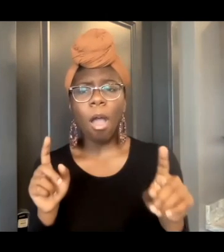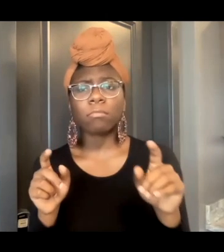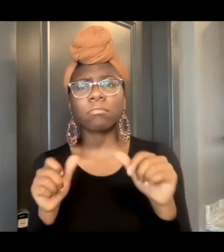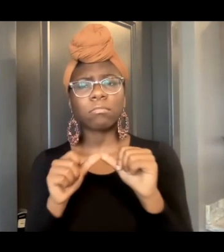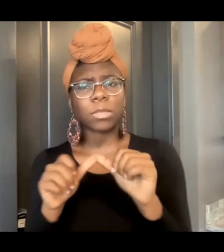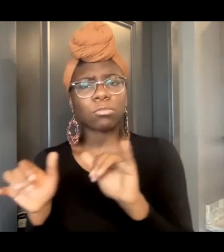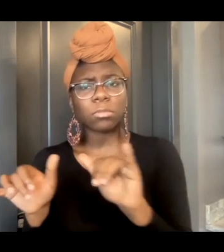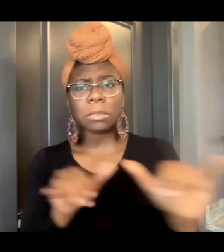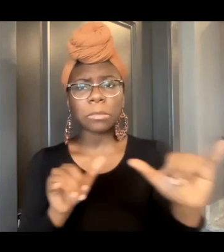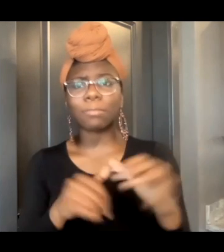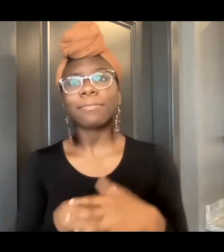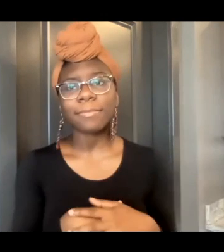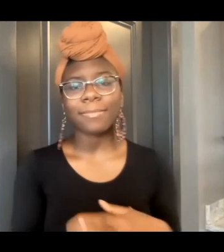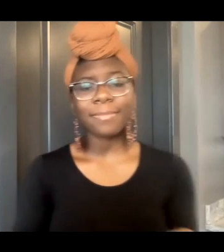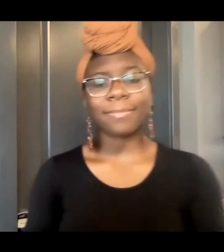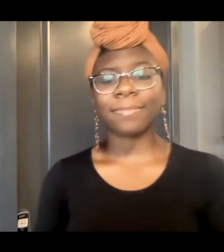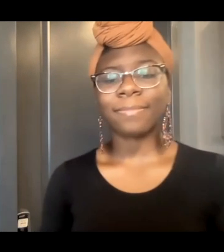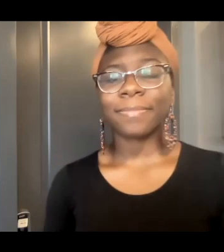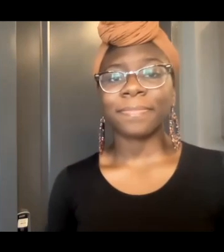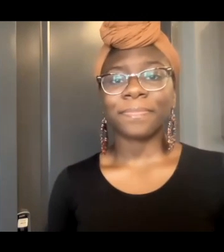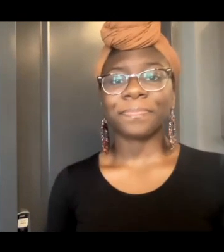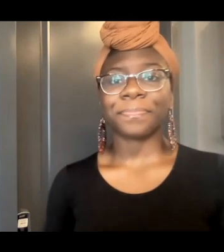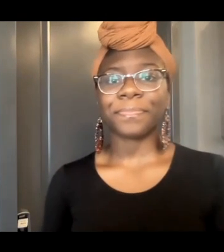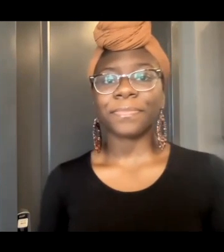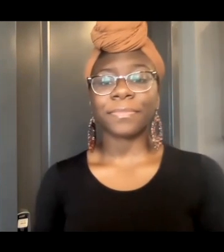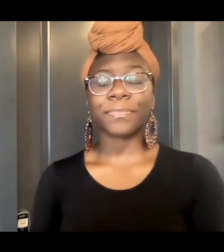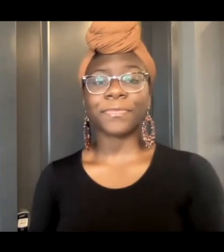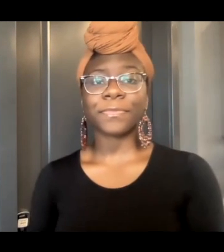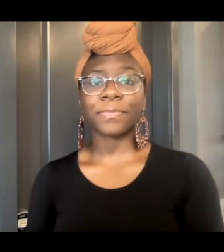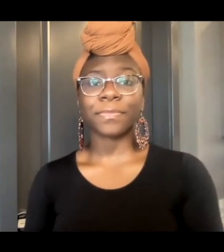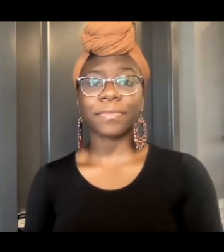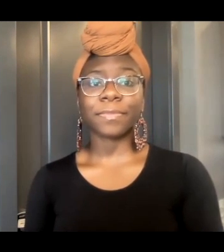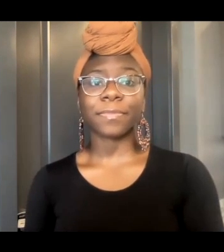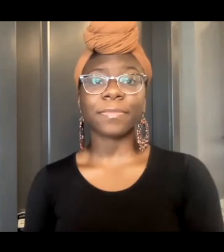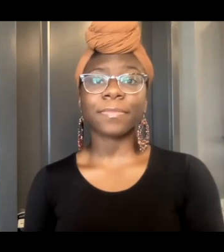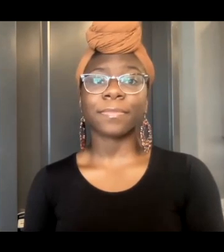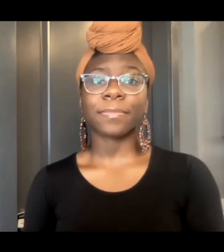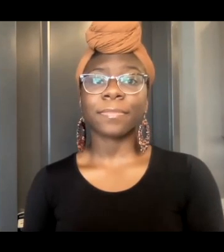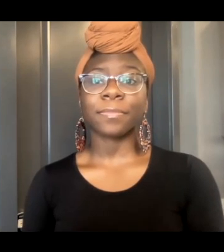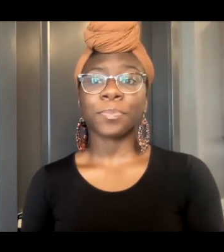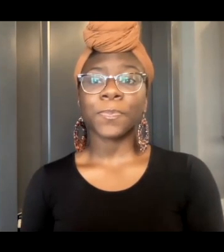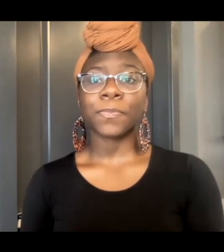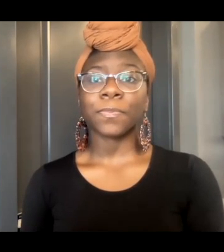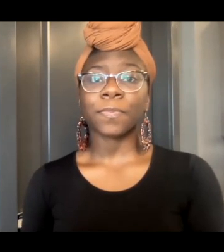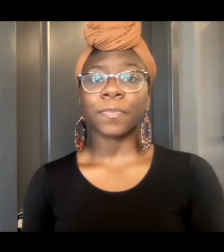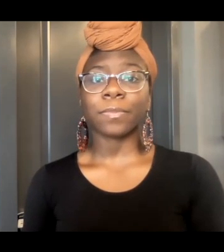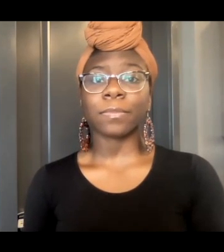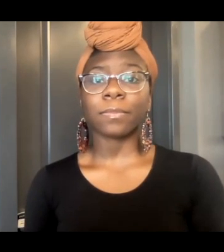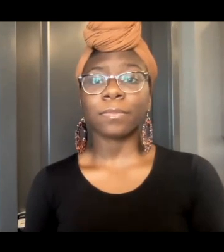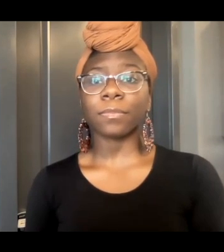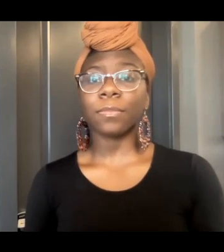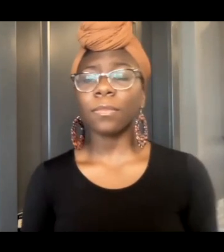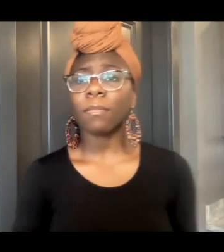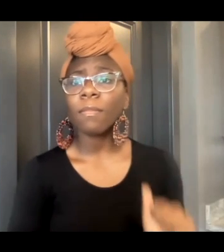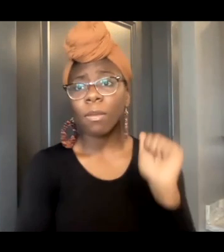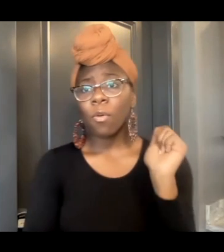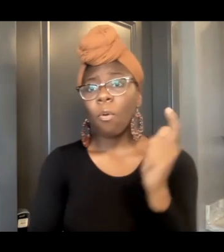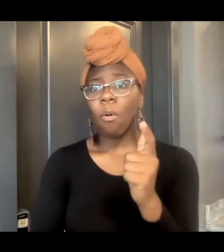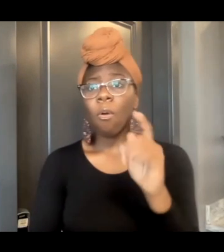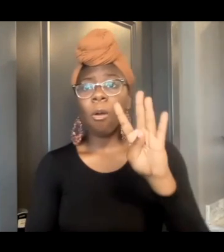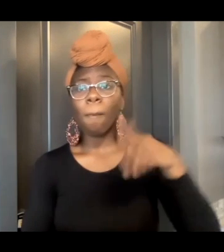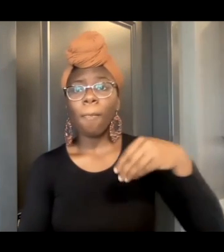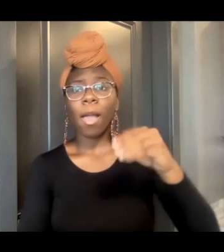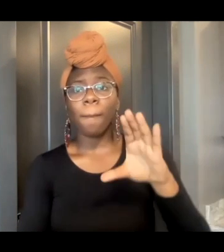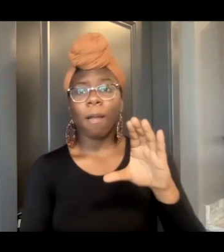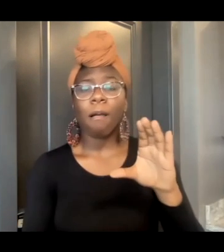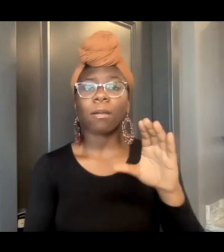still similar.